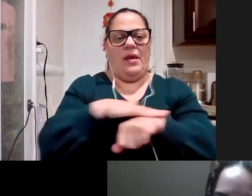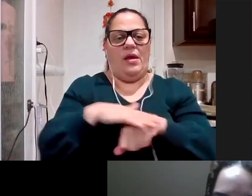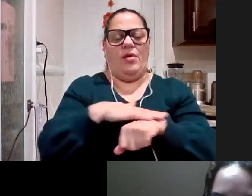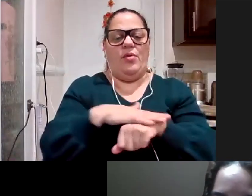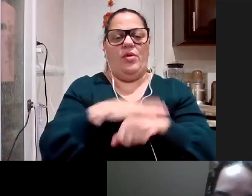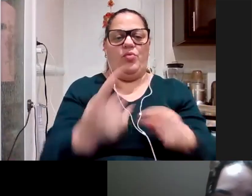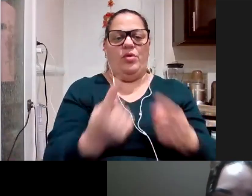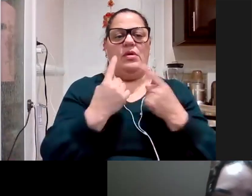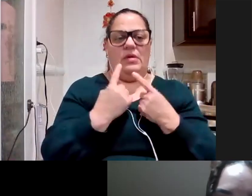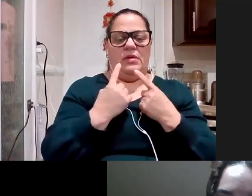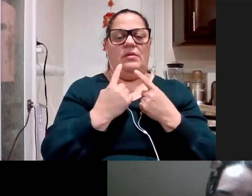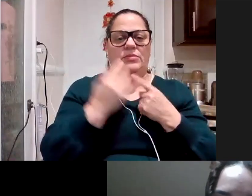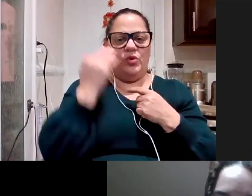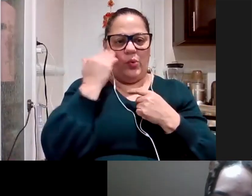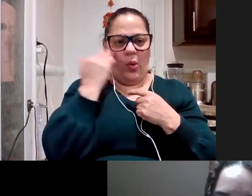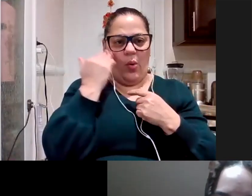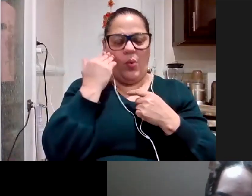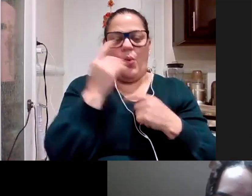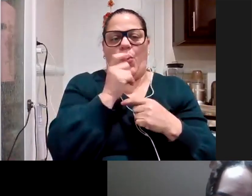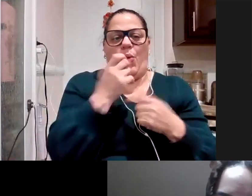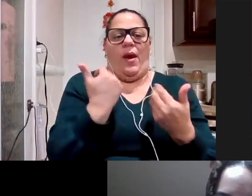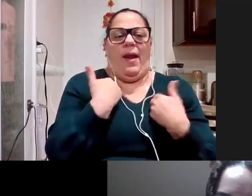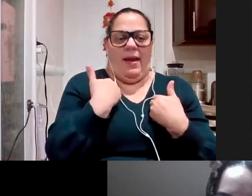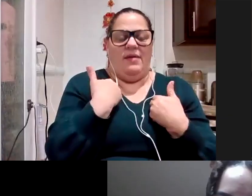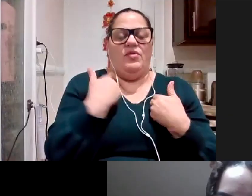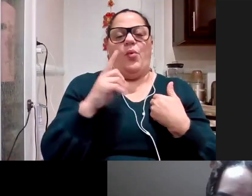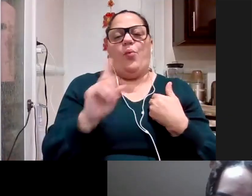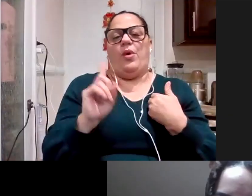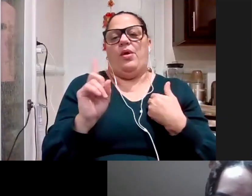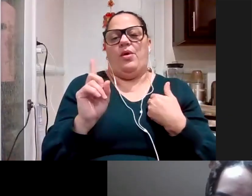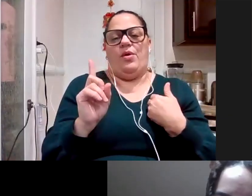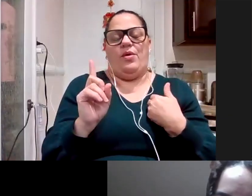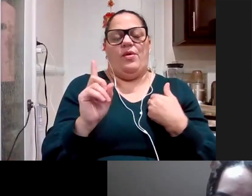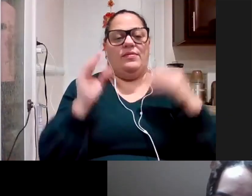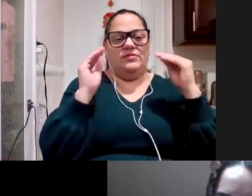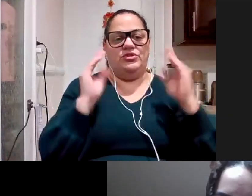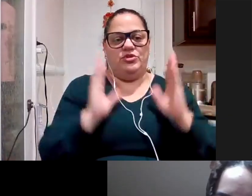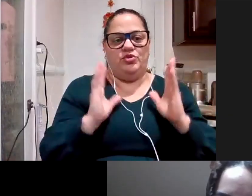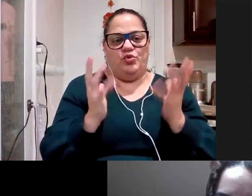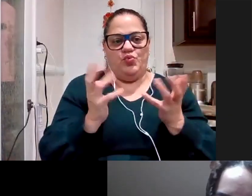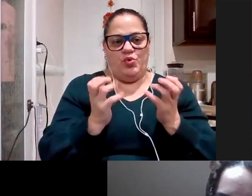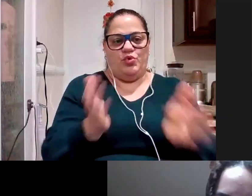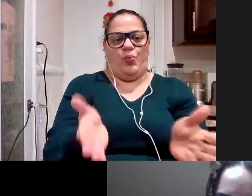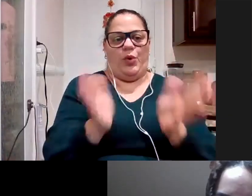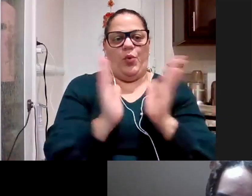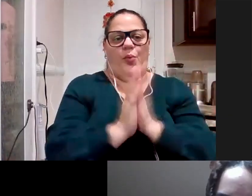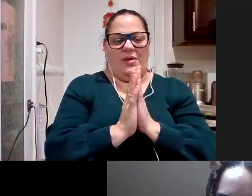find out who has those things where they are um if teachers want to request like that's great Natalie